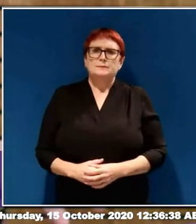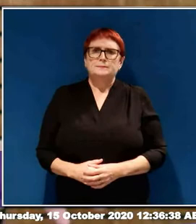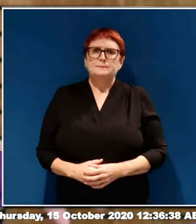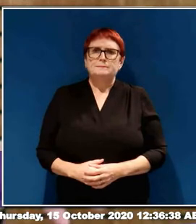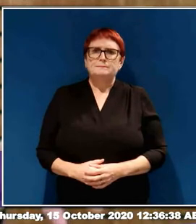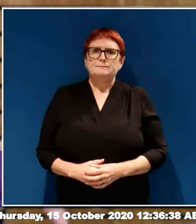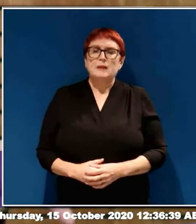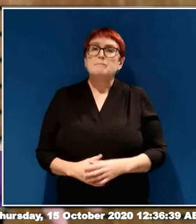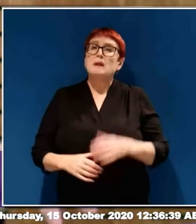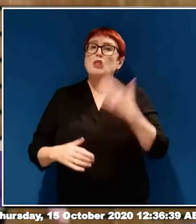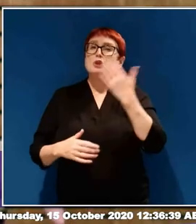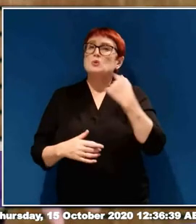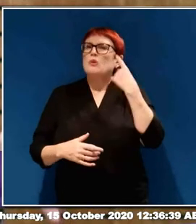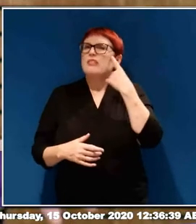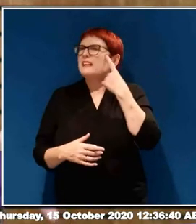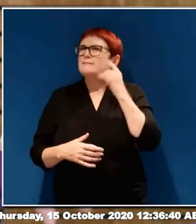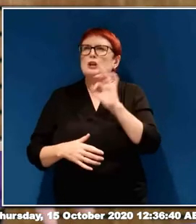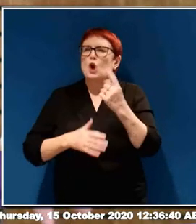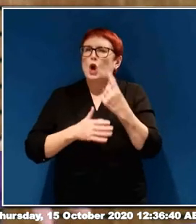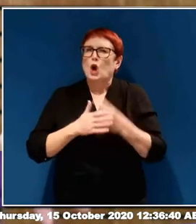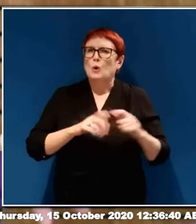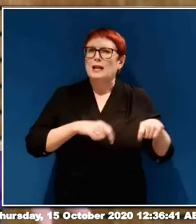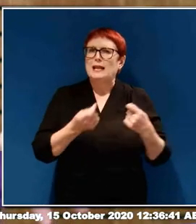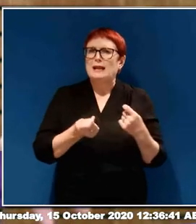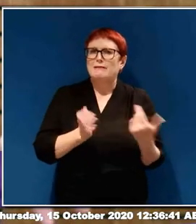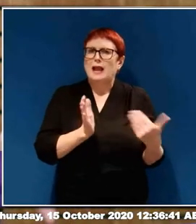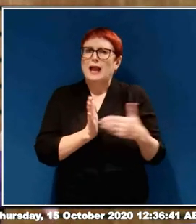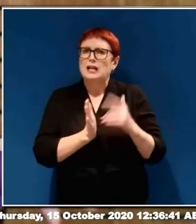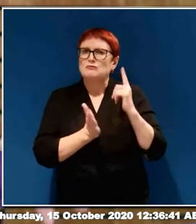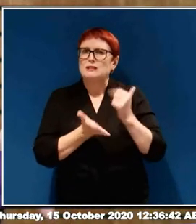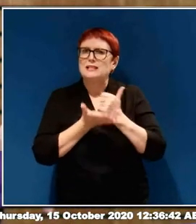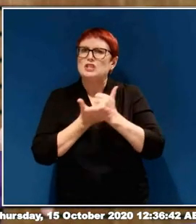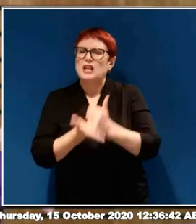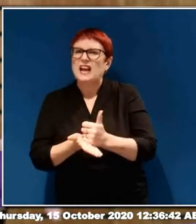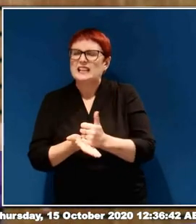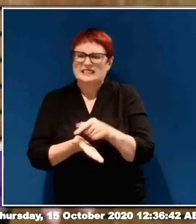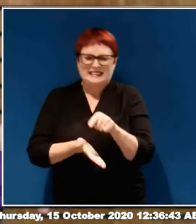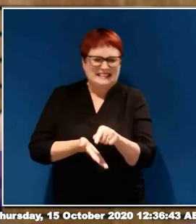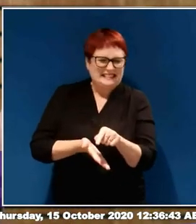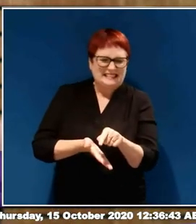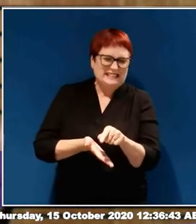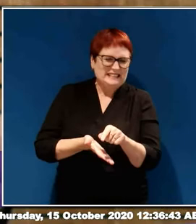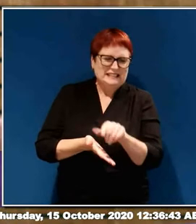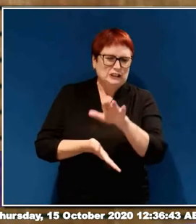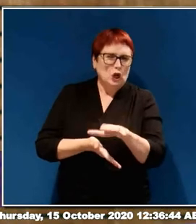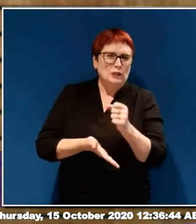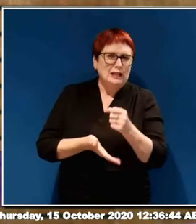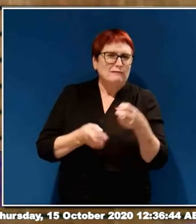that there are other issues involved with the child. What actually happens in practice?